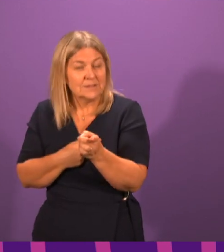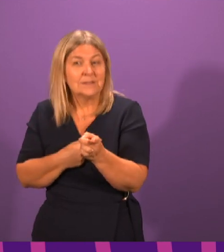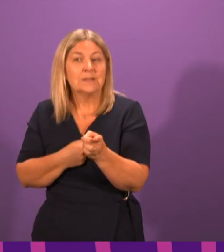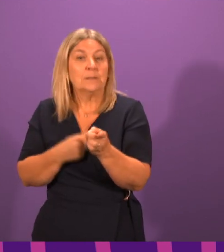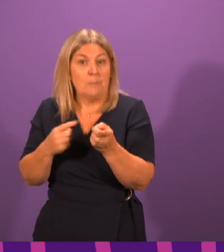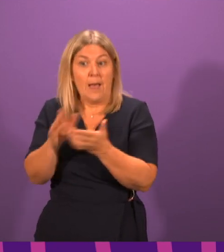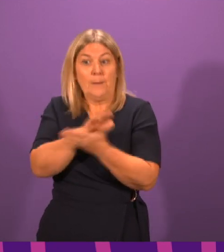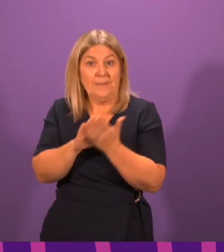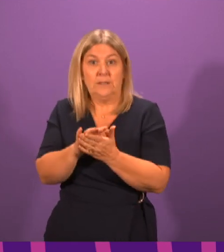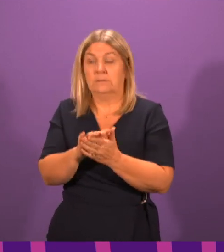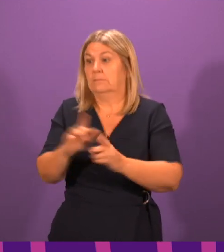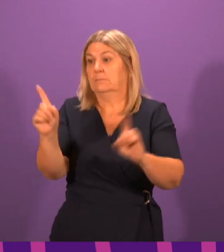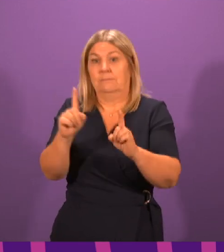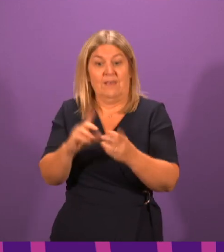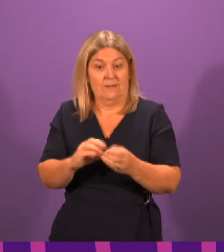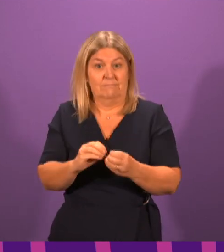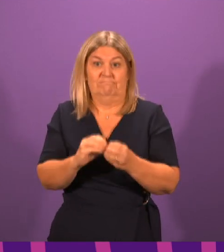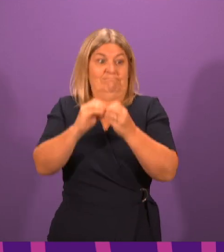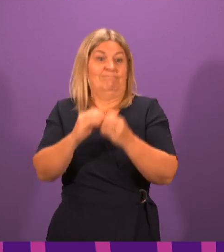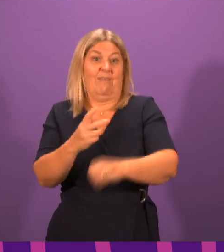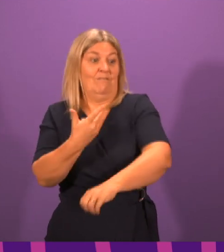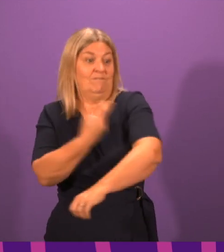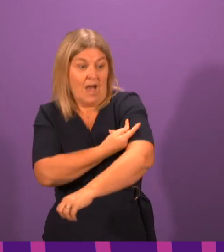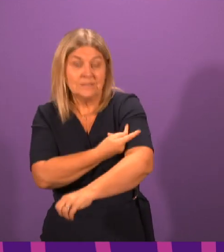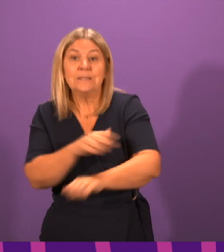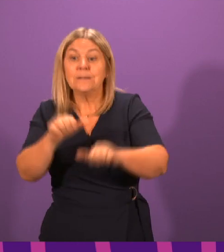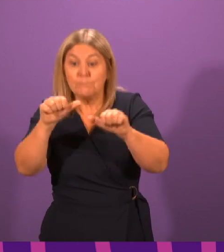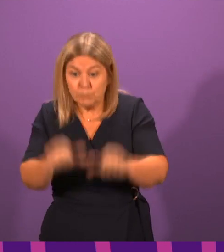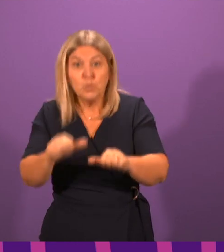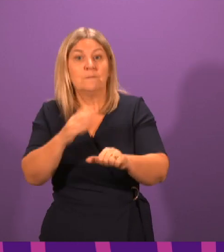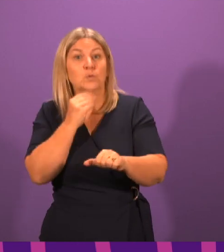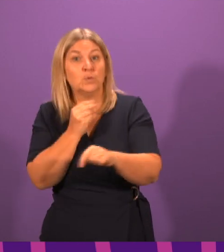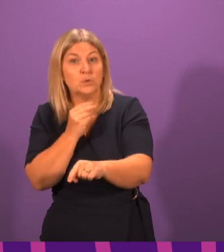the vaccine that is approved as being clinically safe for use that comes first.